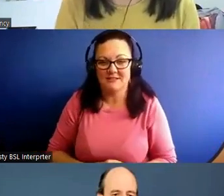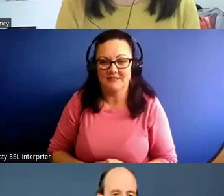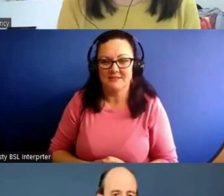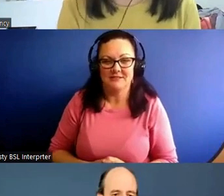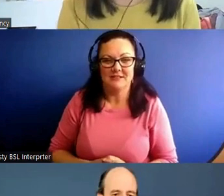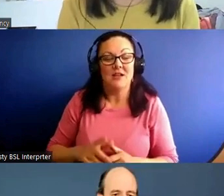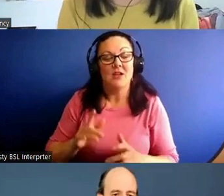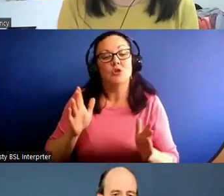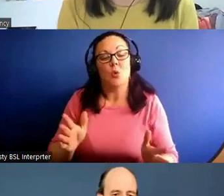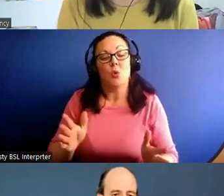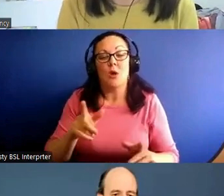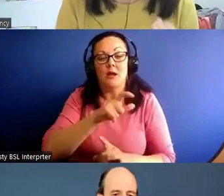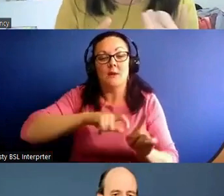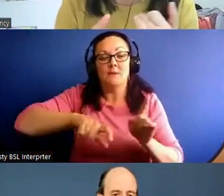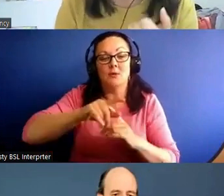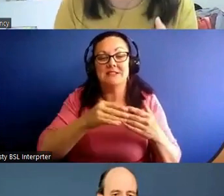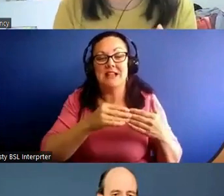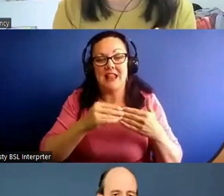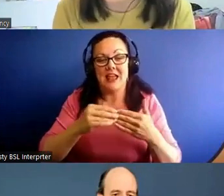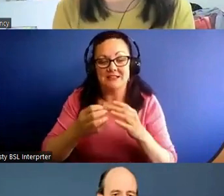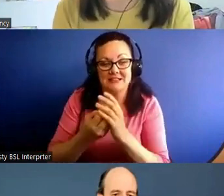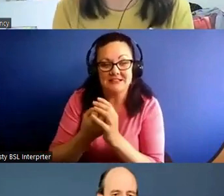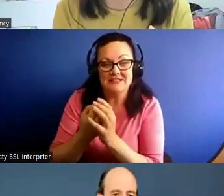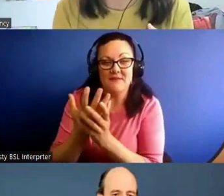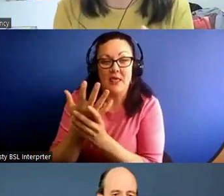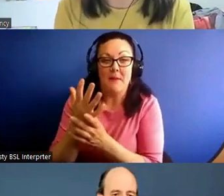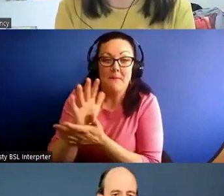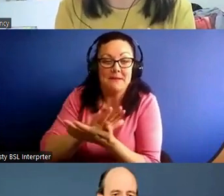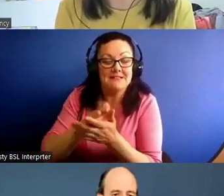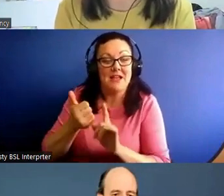development means supporting communities through different sets of